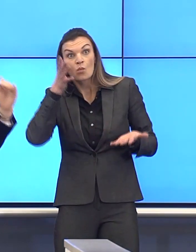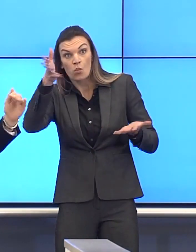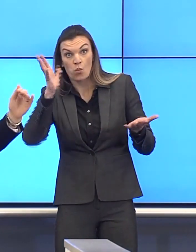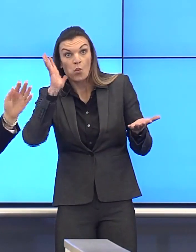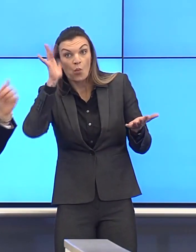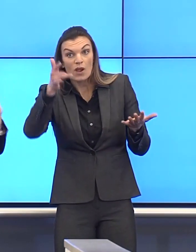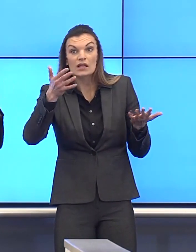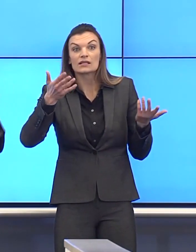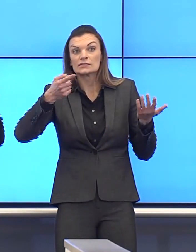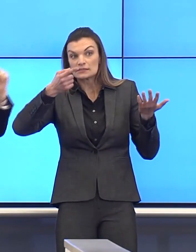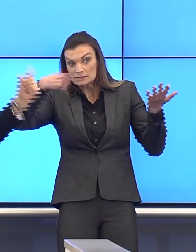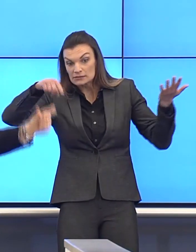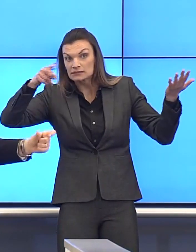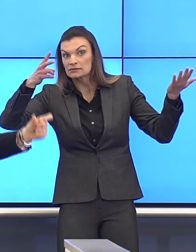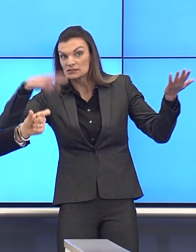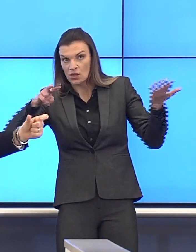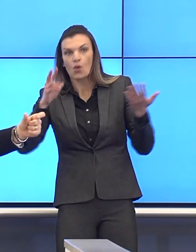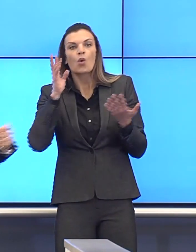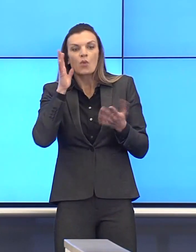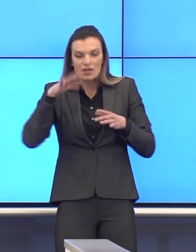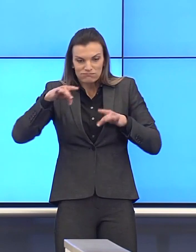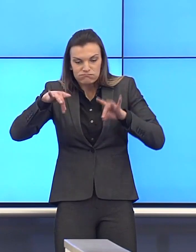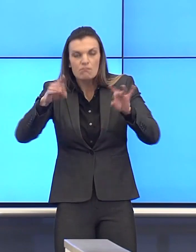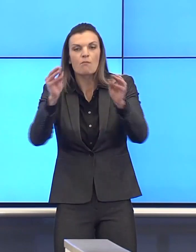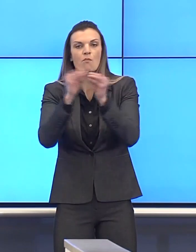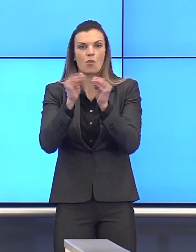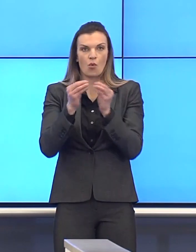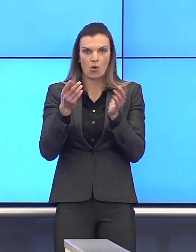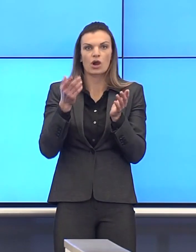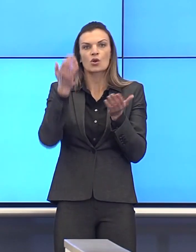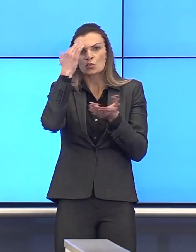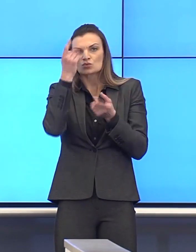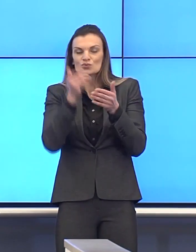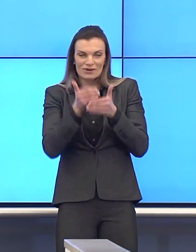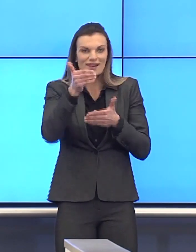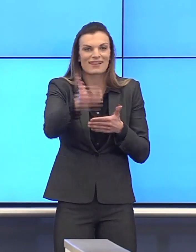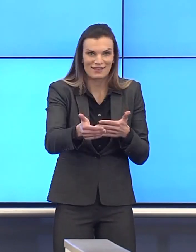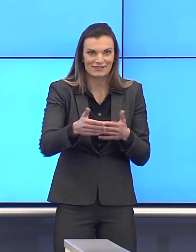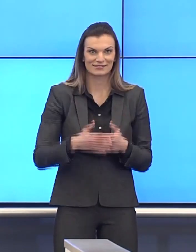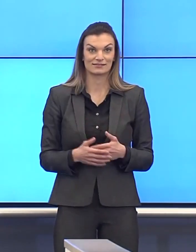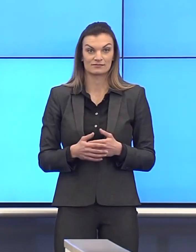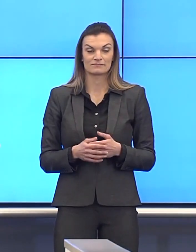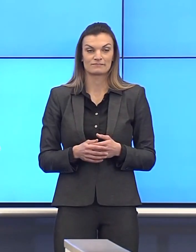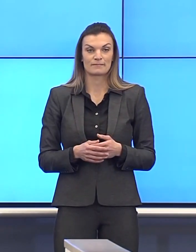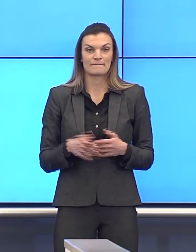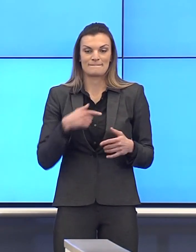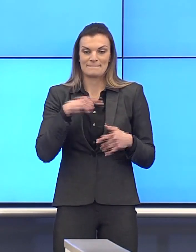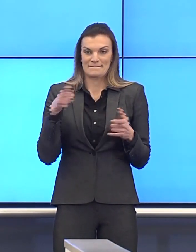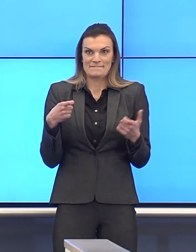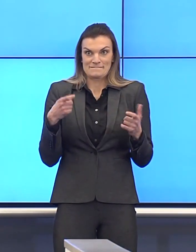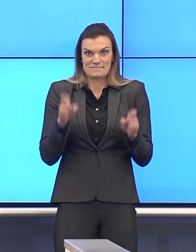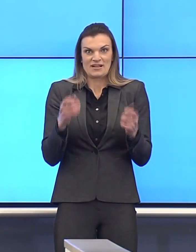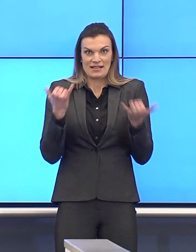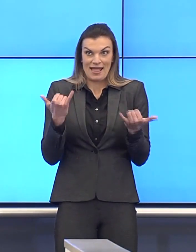COMING DAYS YOU'LL BE BETTER ABLE TO ASSESS WHAT THESE NEXT THRESHOLDS OR TO GET IN TO THE NEXT PHASE AND WE WILL BE IN A